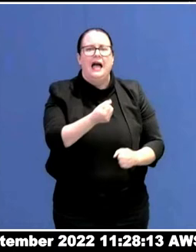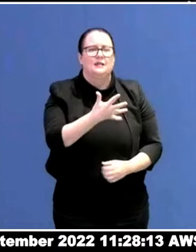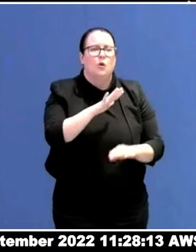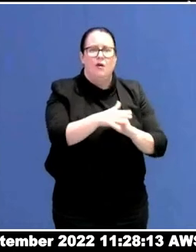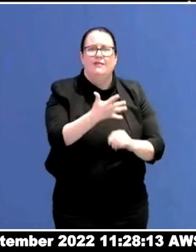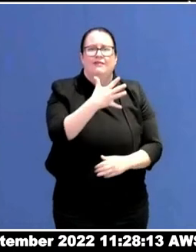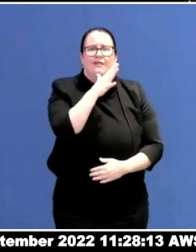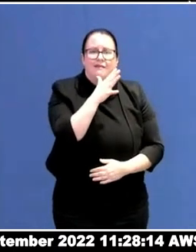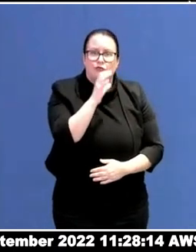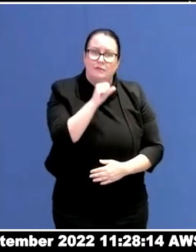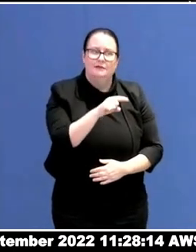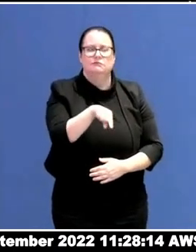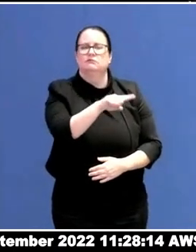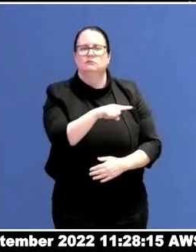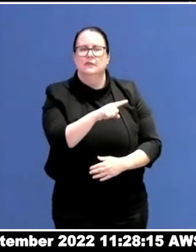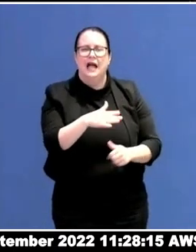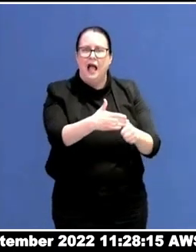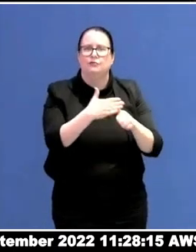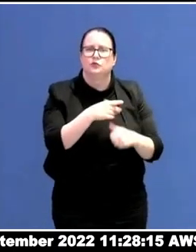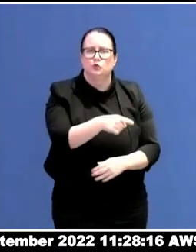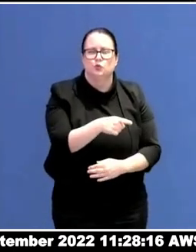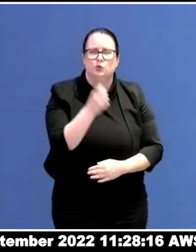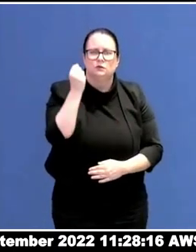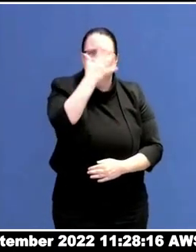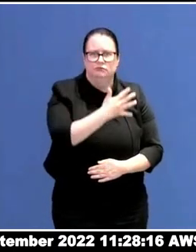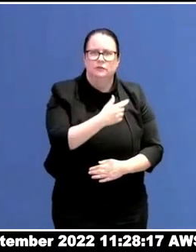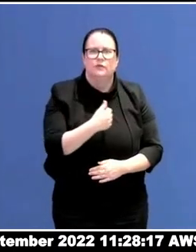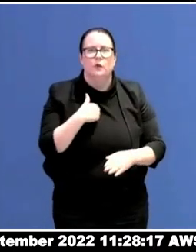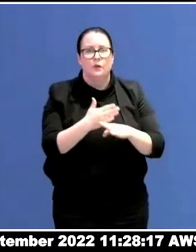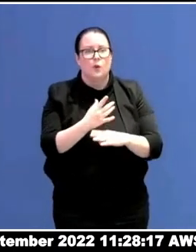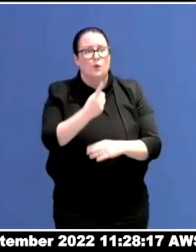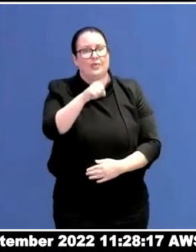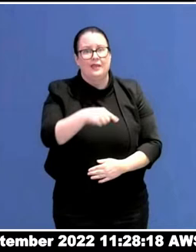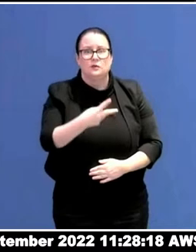We had worked with 1,200 people and substantially 400 people.